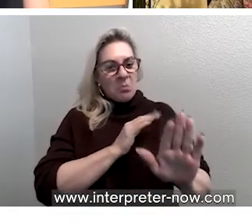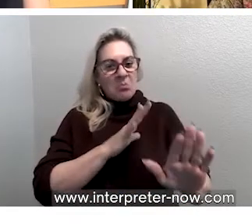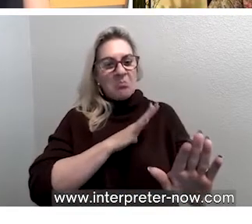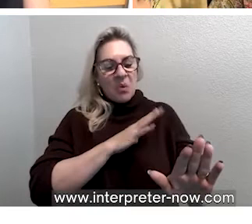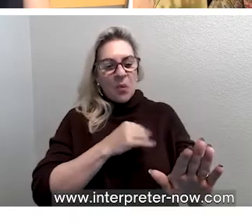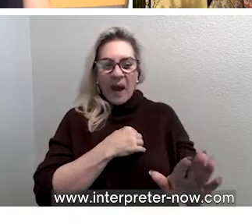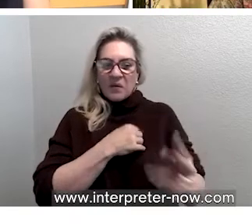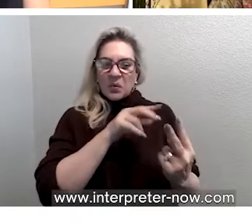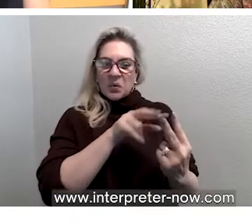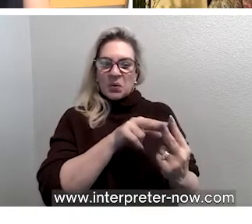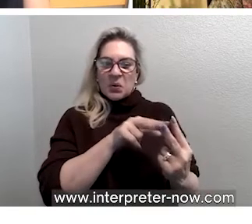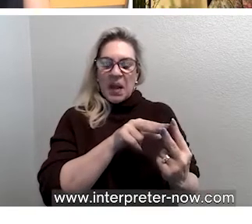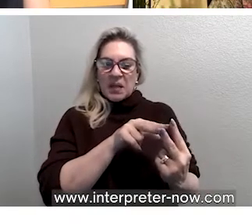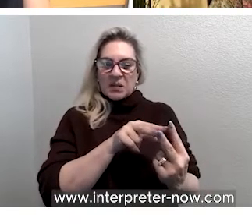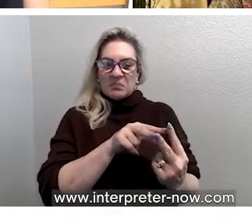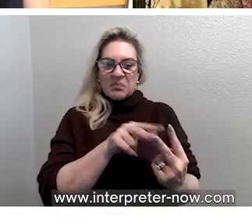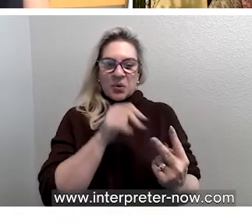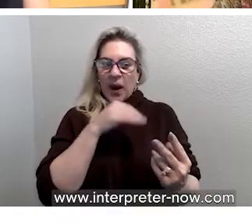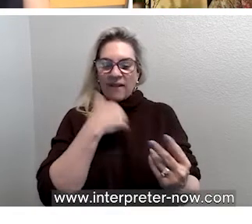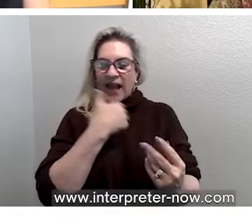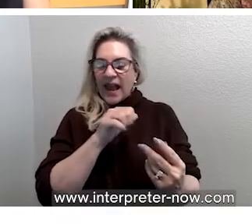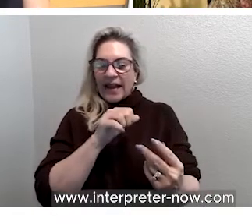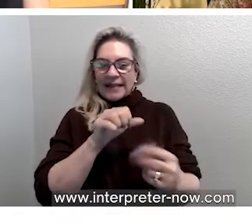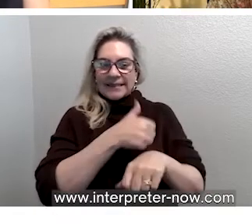days, you don't have any preset meetings.